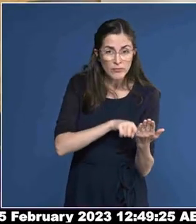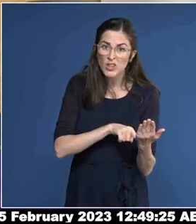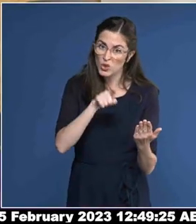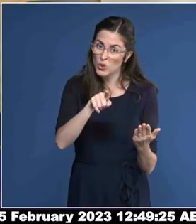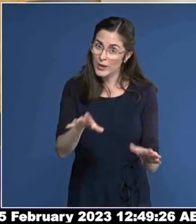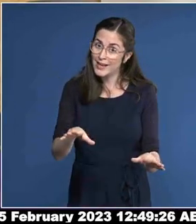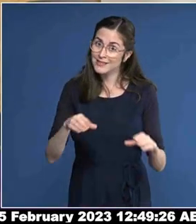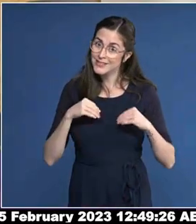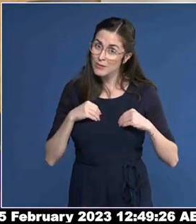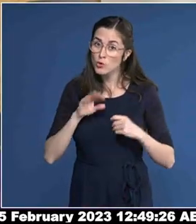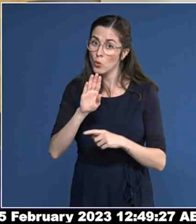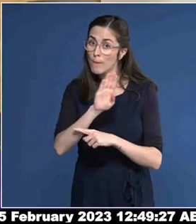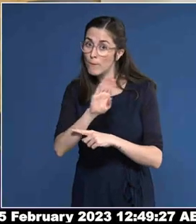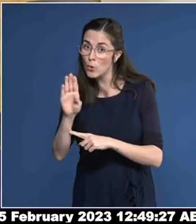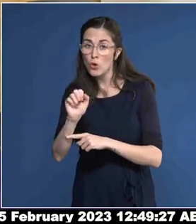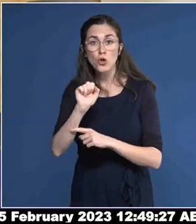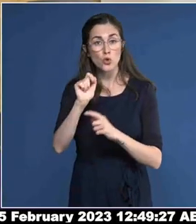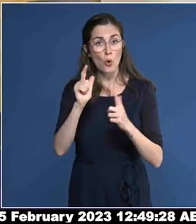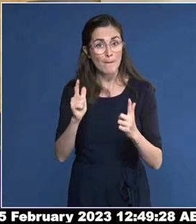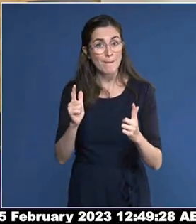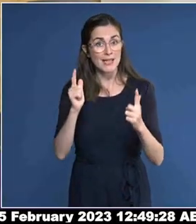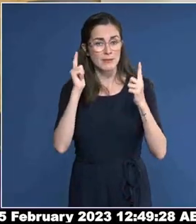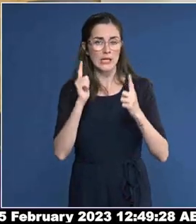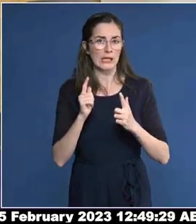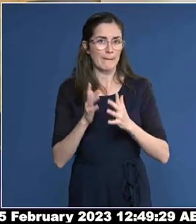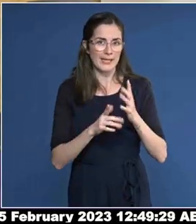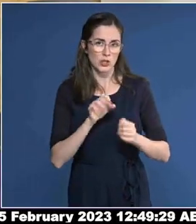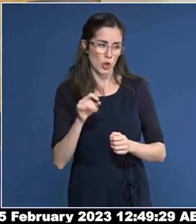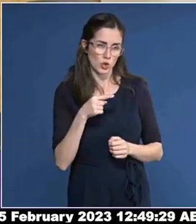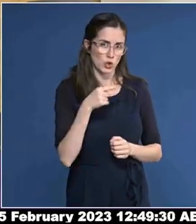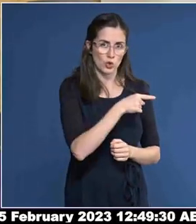and senior management - and that's not you at the time - failed to act on a number of